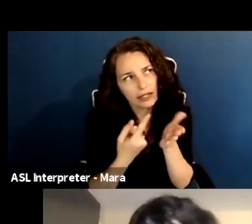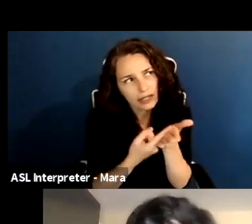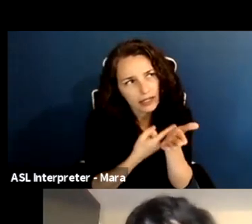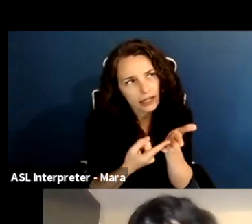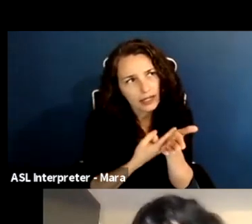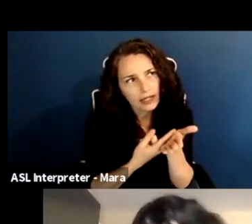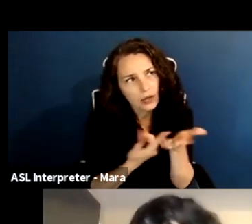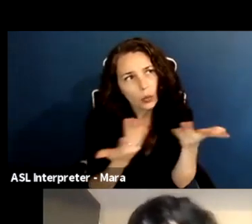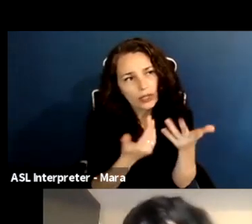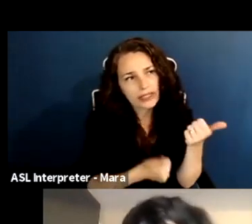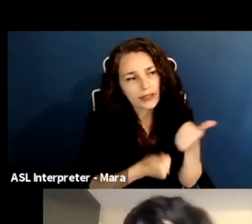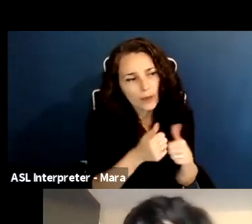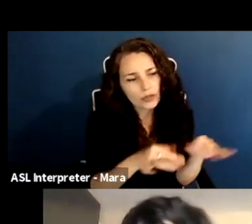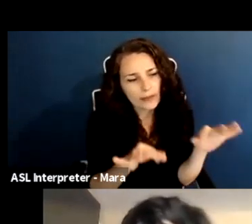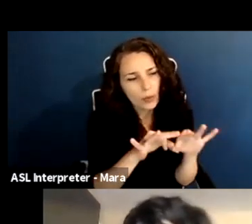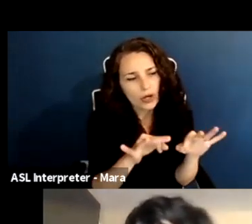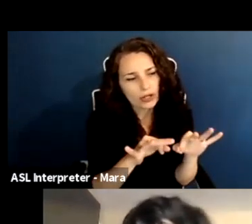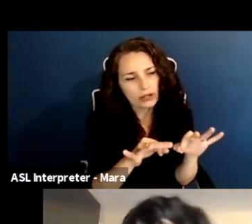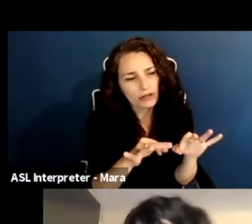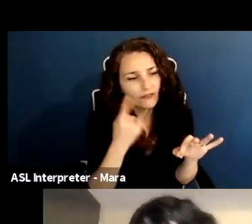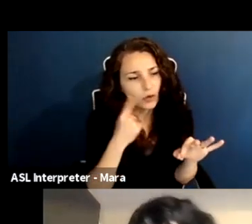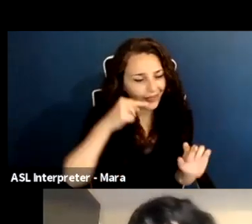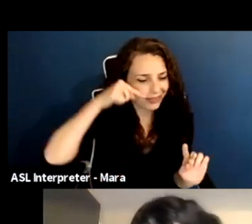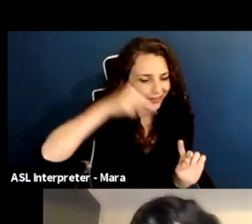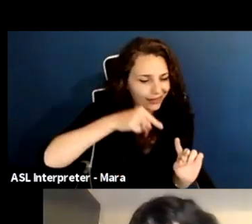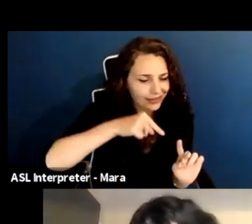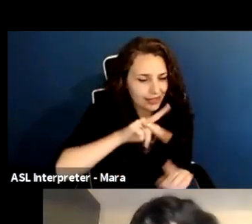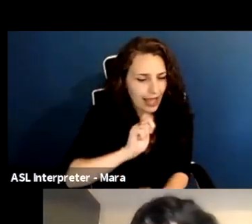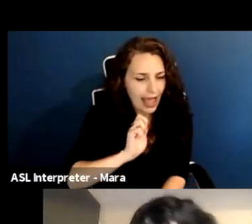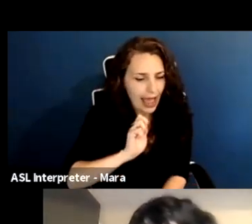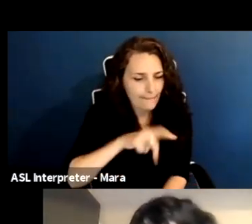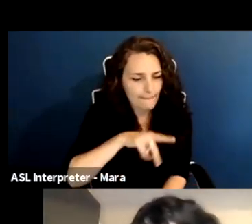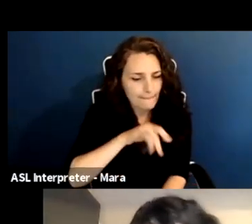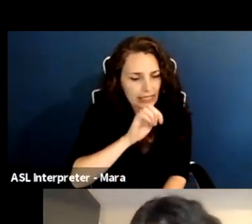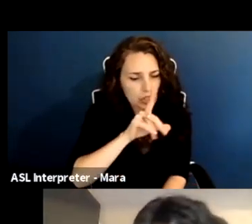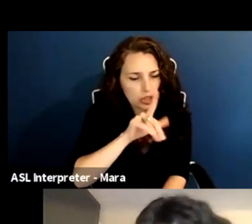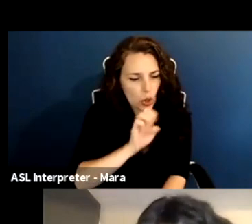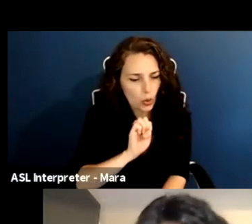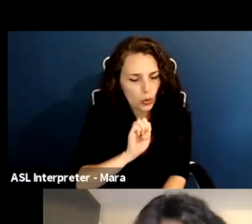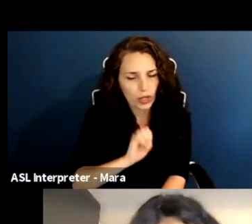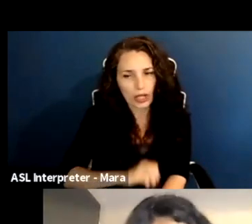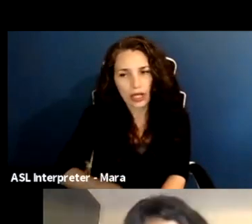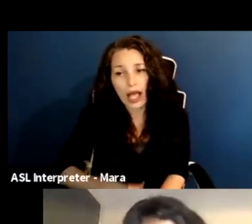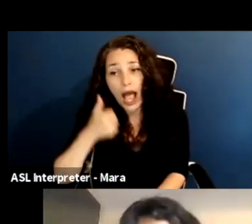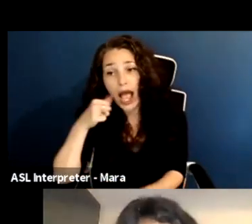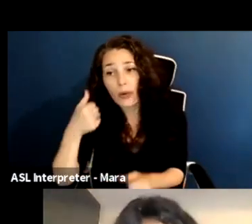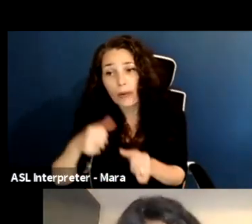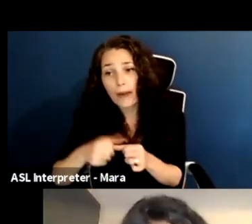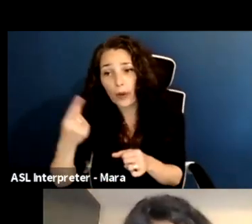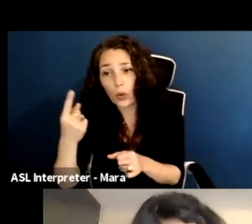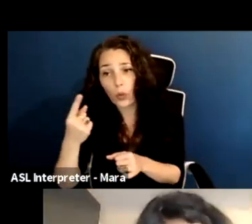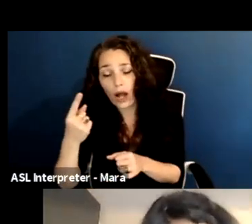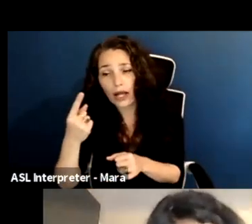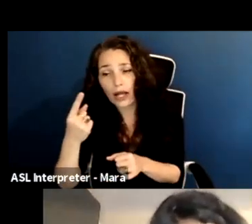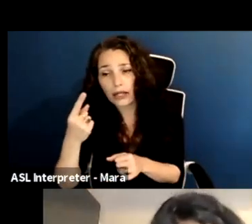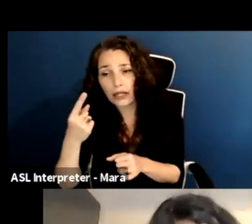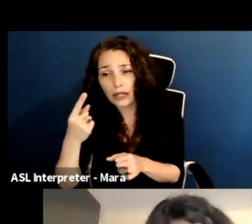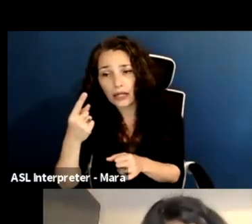One thing I remember when we were gonna shoot the story in California, which is about the surf therapy program